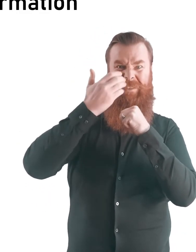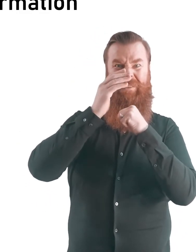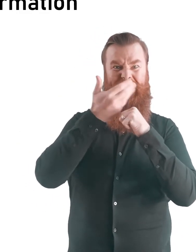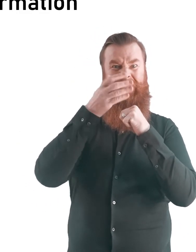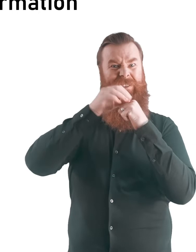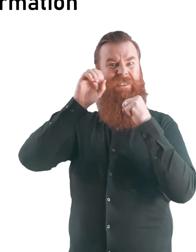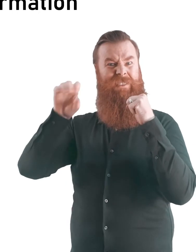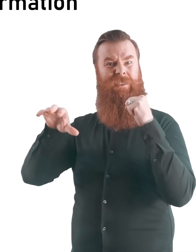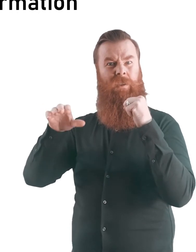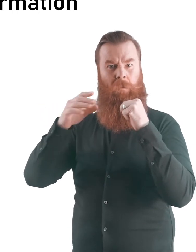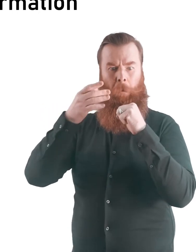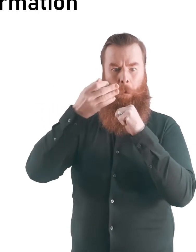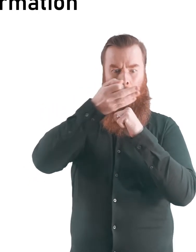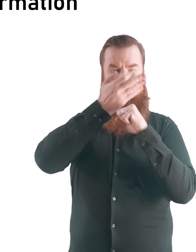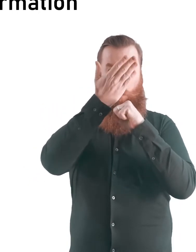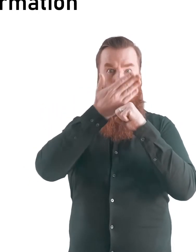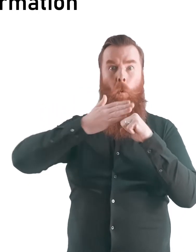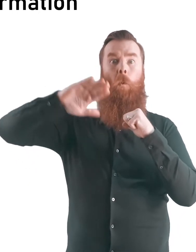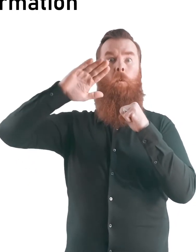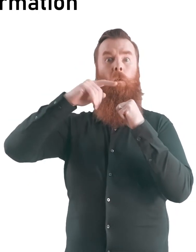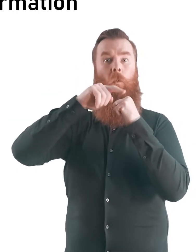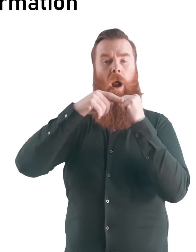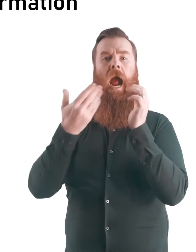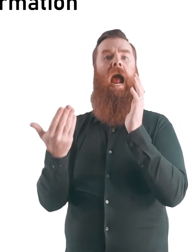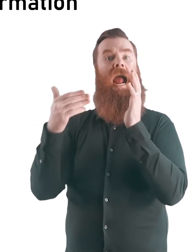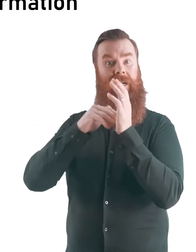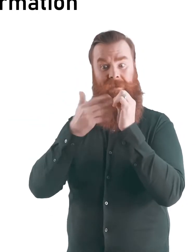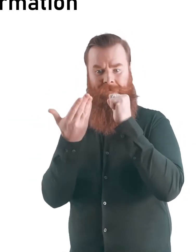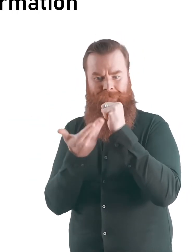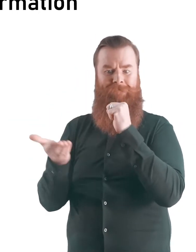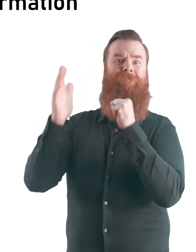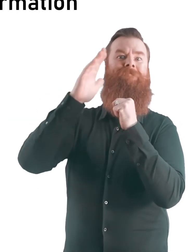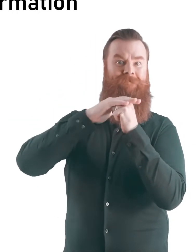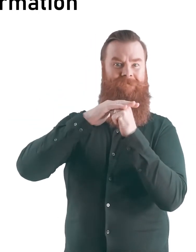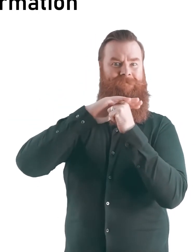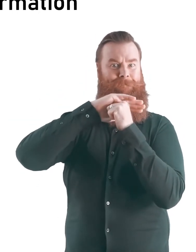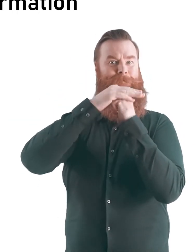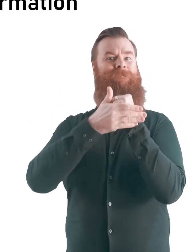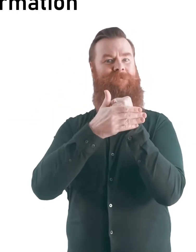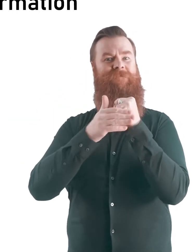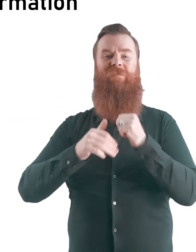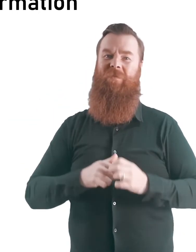This makes a hole in the tooth, which is filled with filling material.